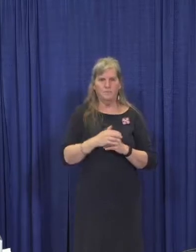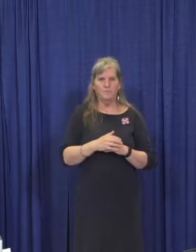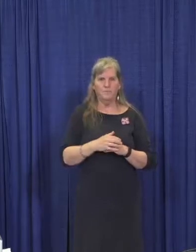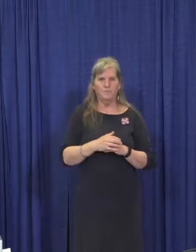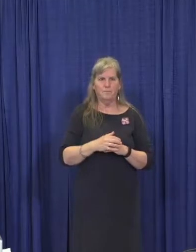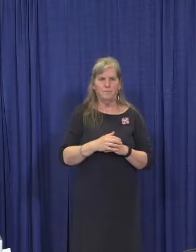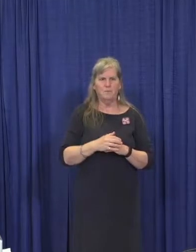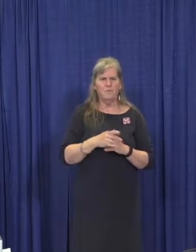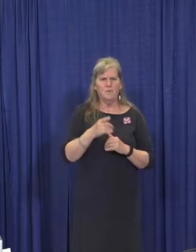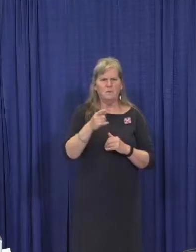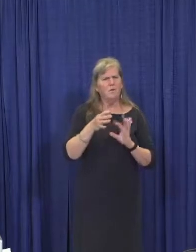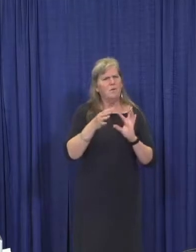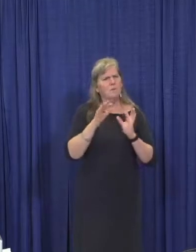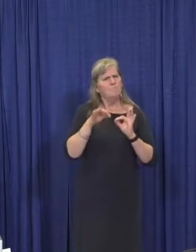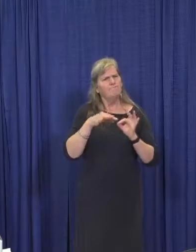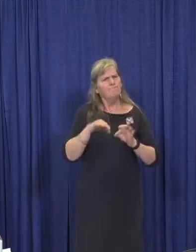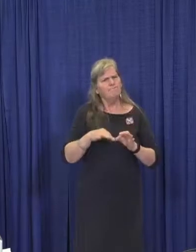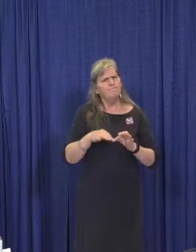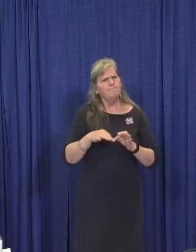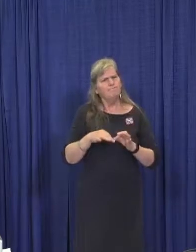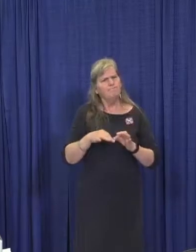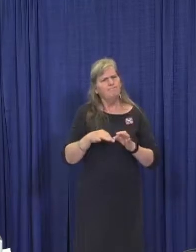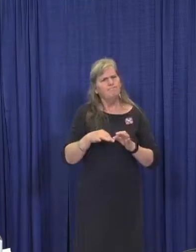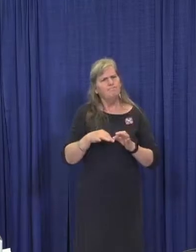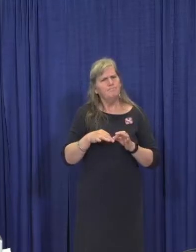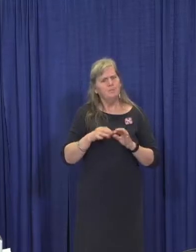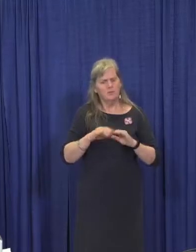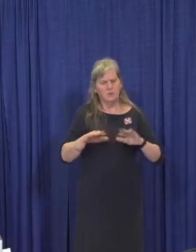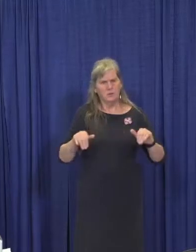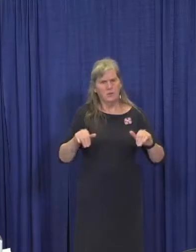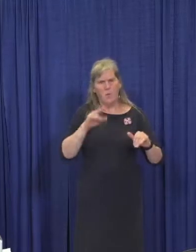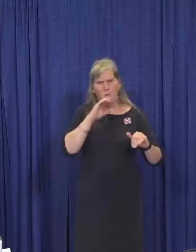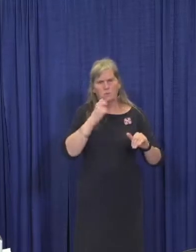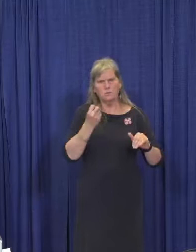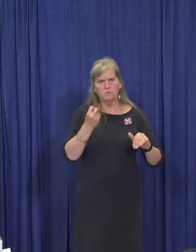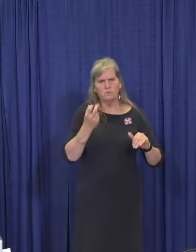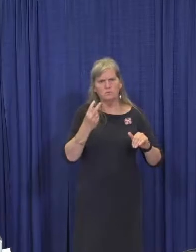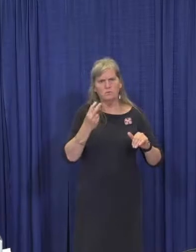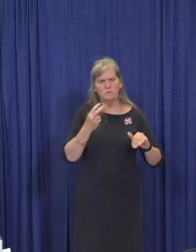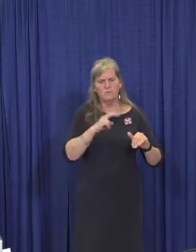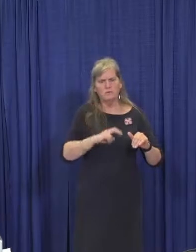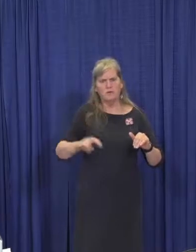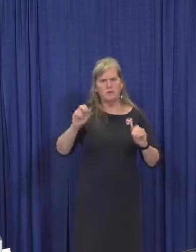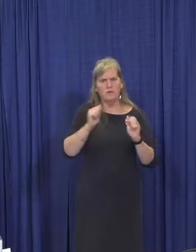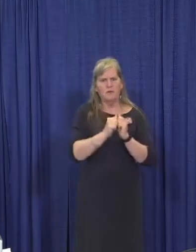Reporter: You mentioned the children under 12 travelling